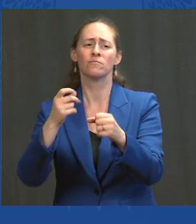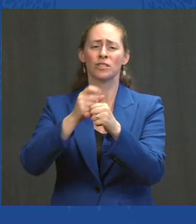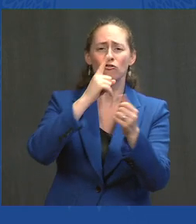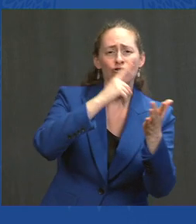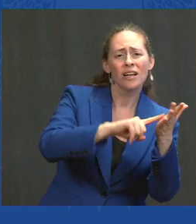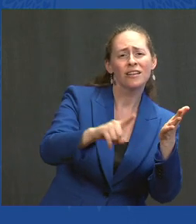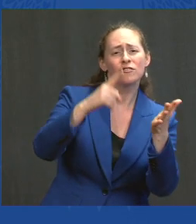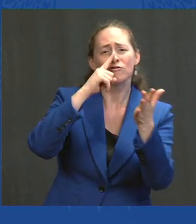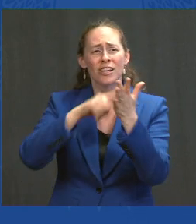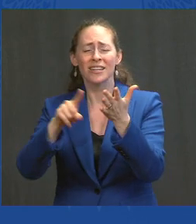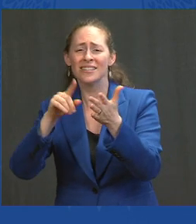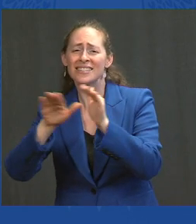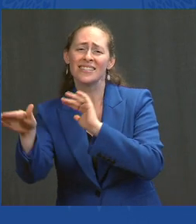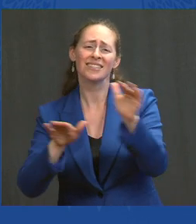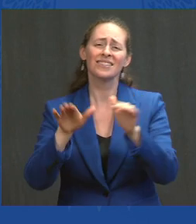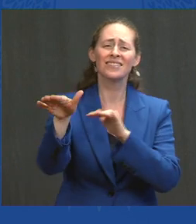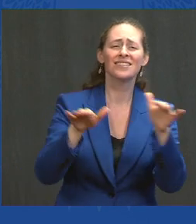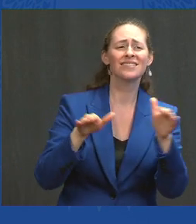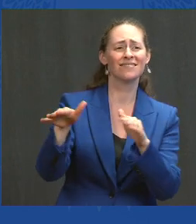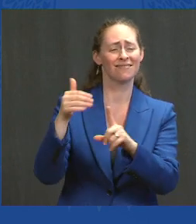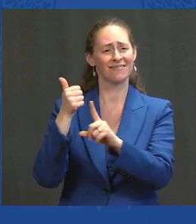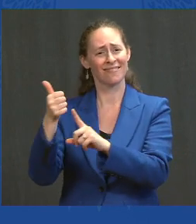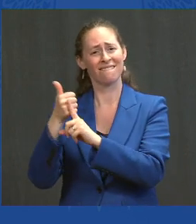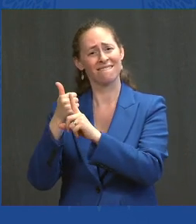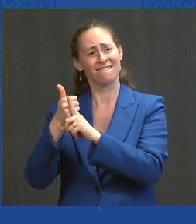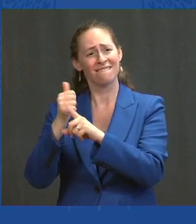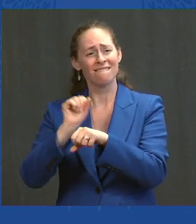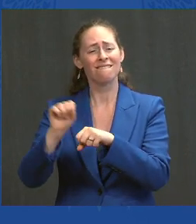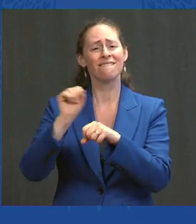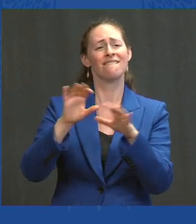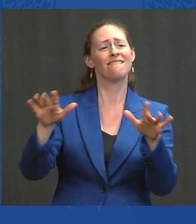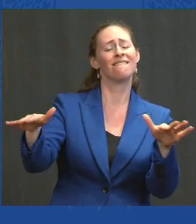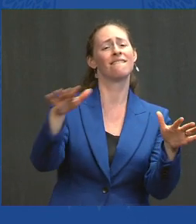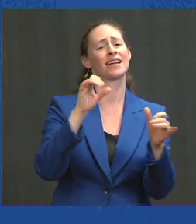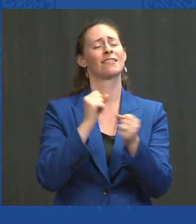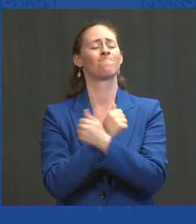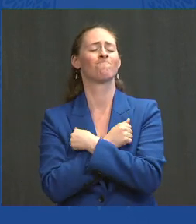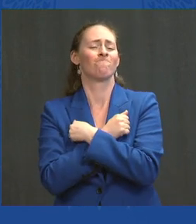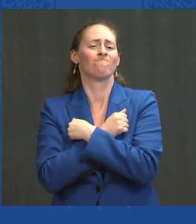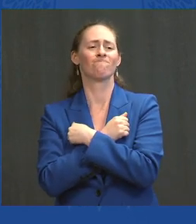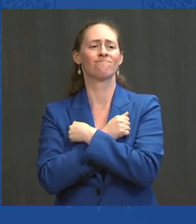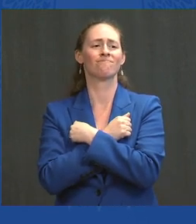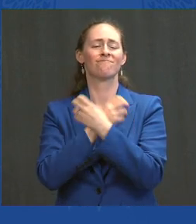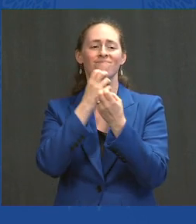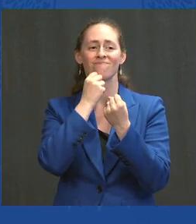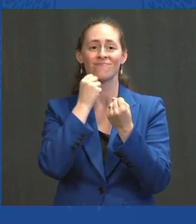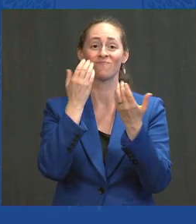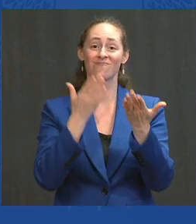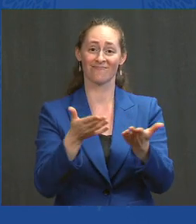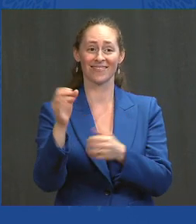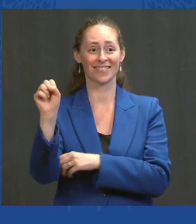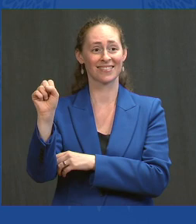so they can get back to their lives and their loved ones. Sandra, if there are any angels in Heaven --